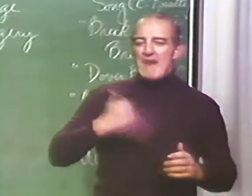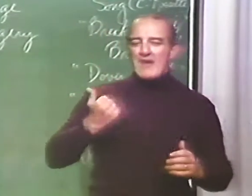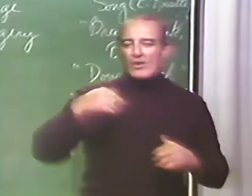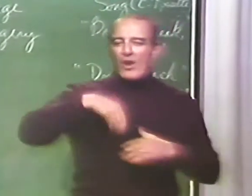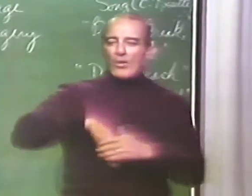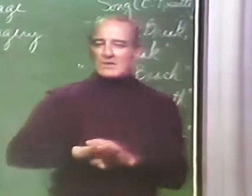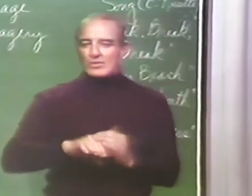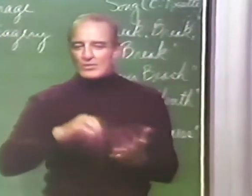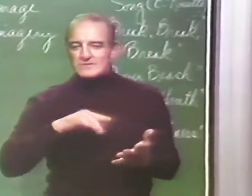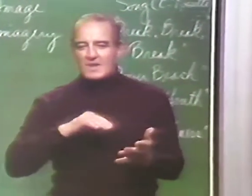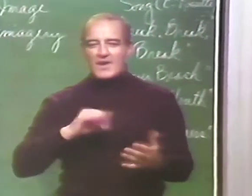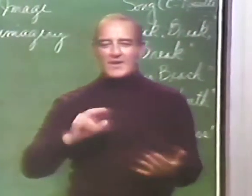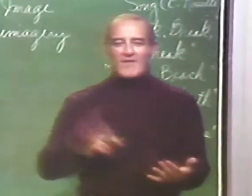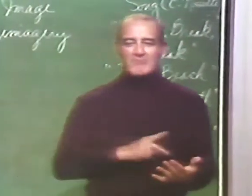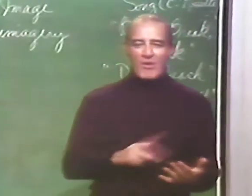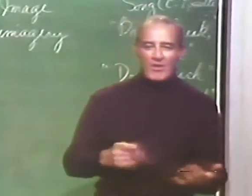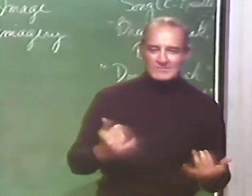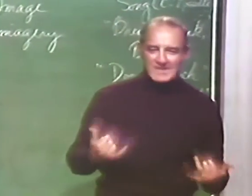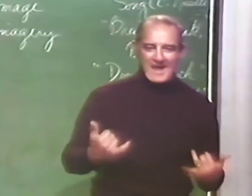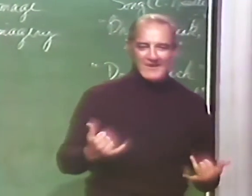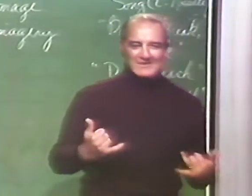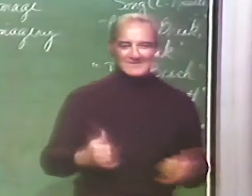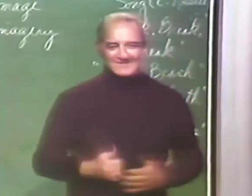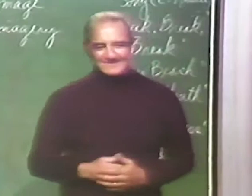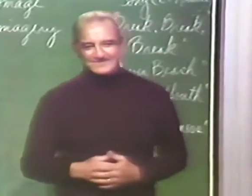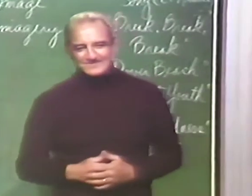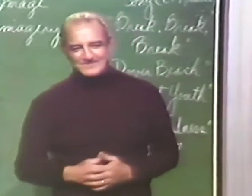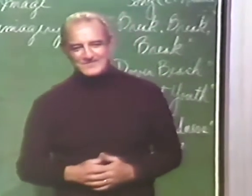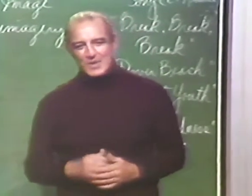WE'RE GOING TO GO INTO THE STUDY OF POEMS NOW.